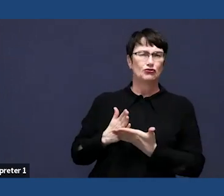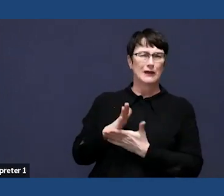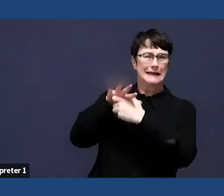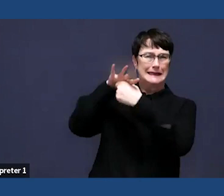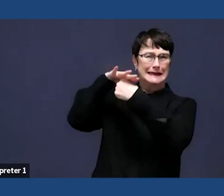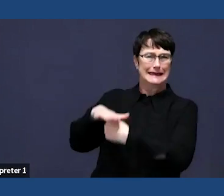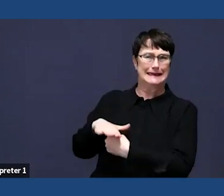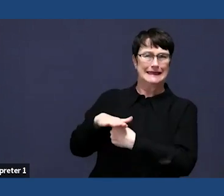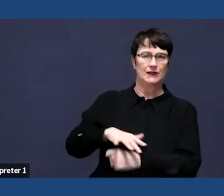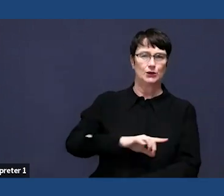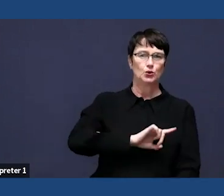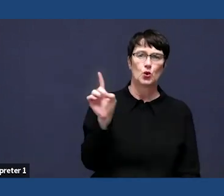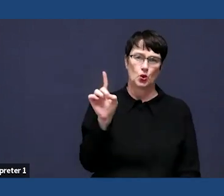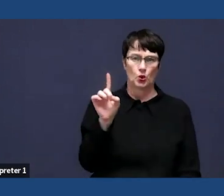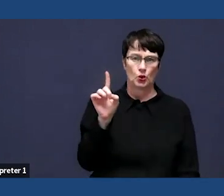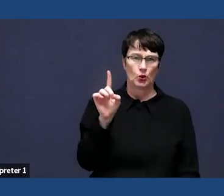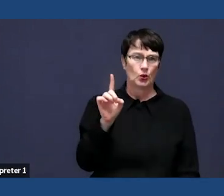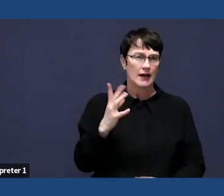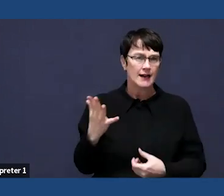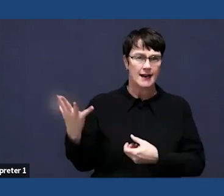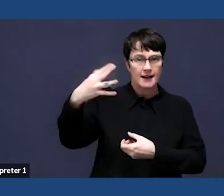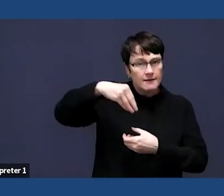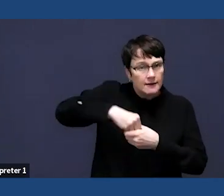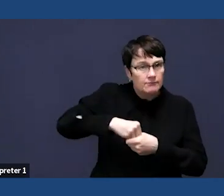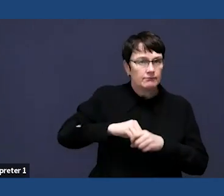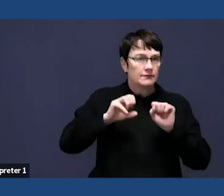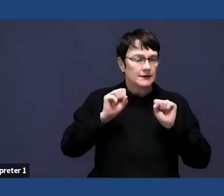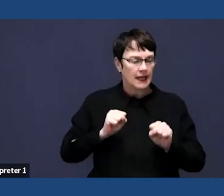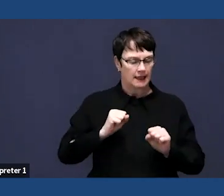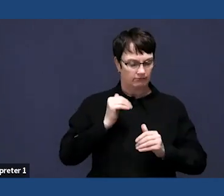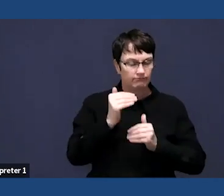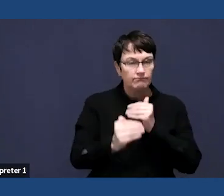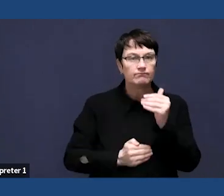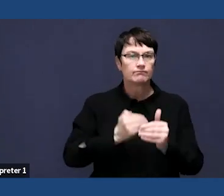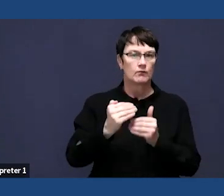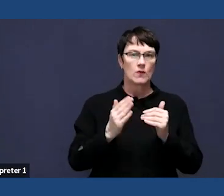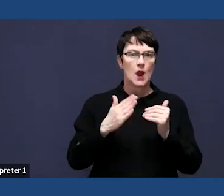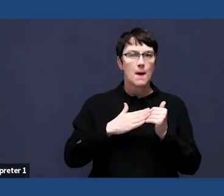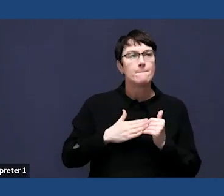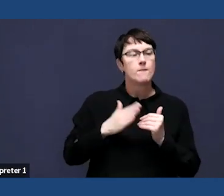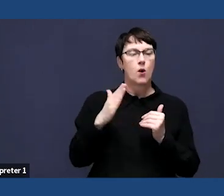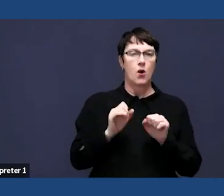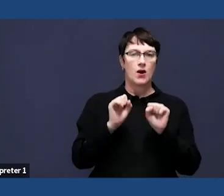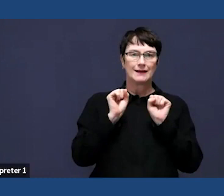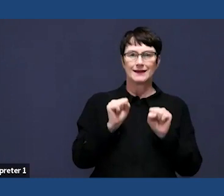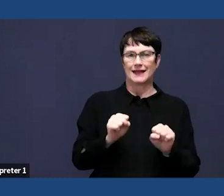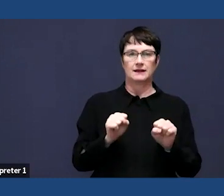Advisory opinions for the respective treaty as a reference to proper management of activities